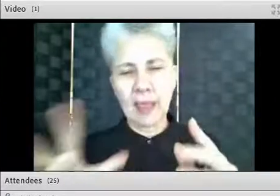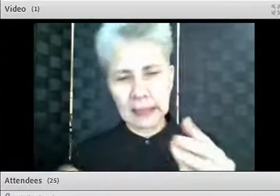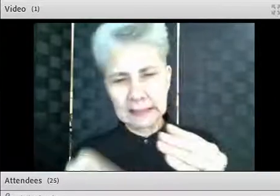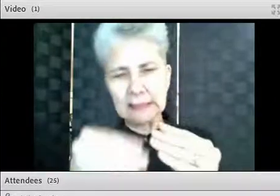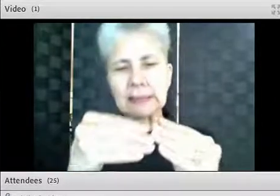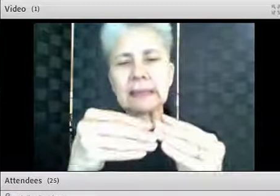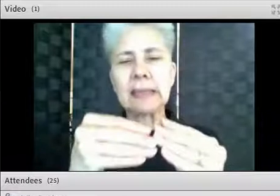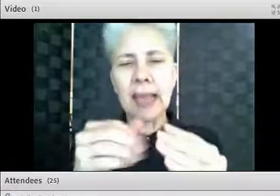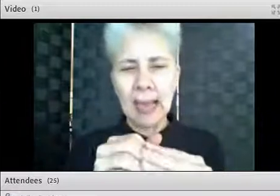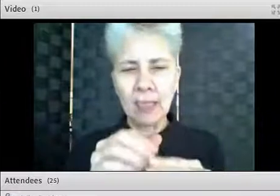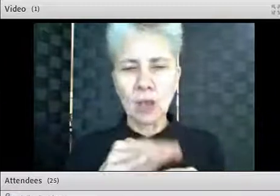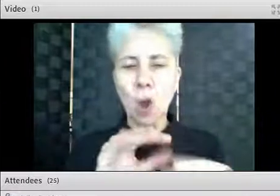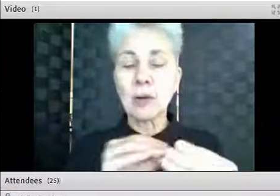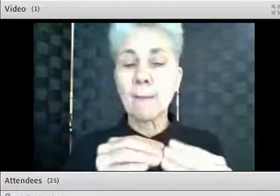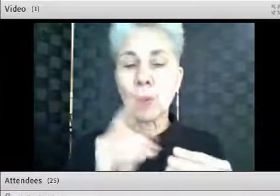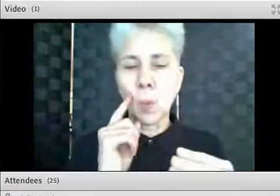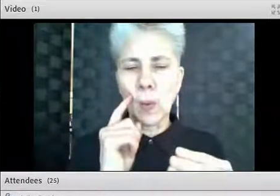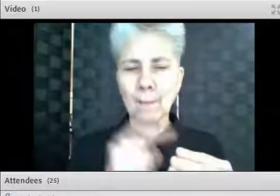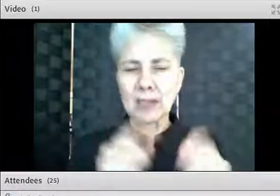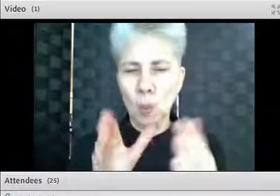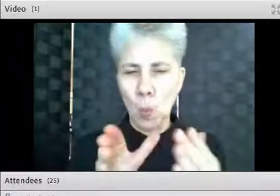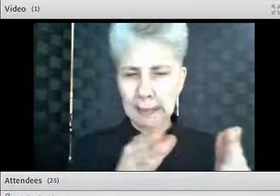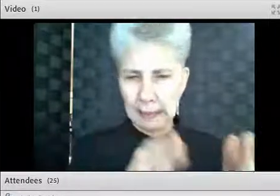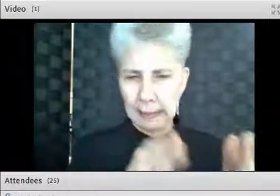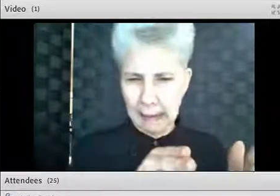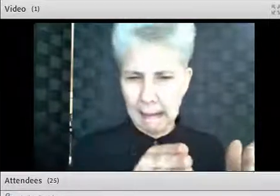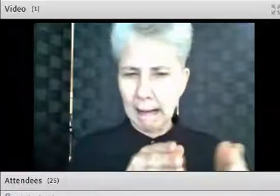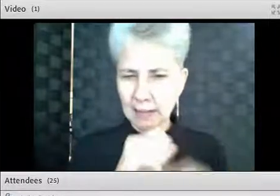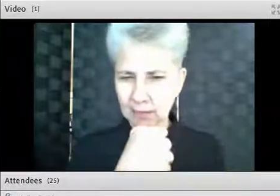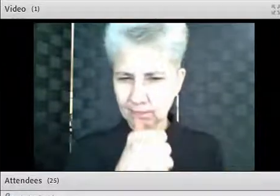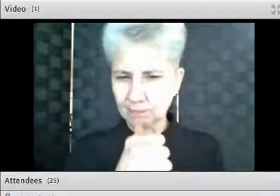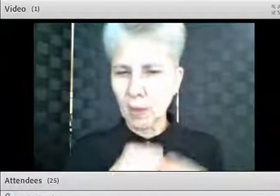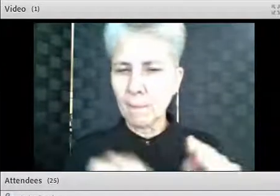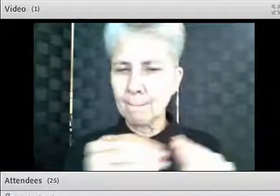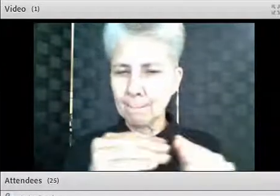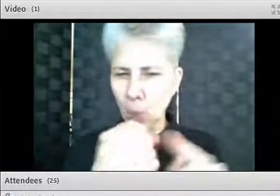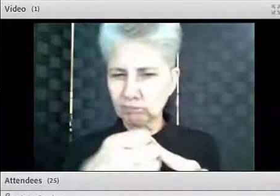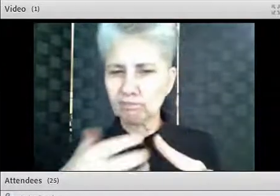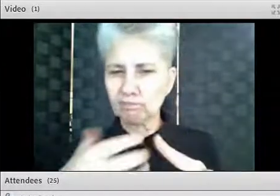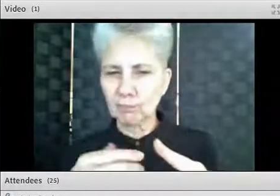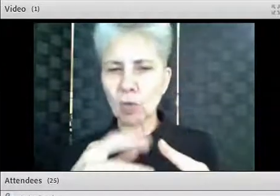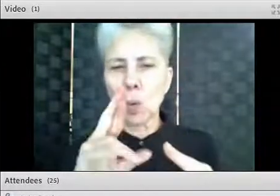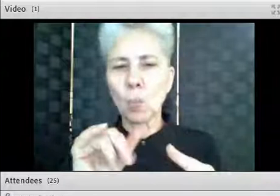that we need to then organize further, right, the resource on the shelf.